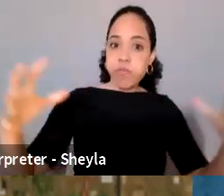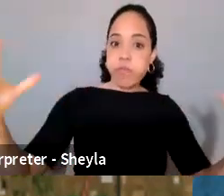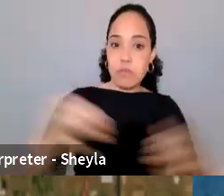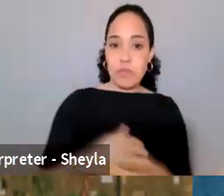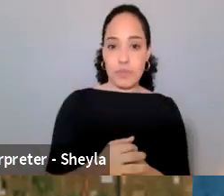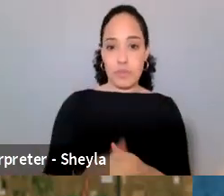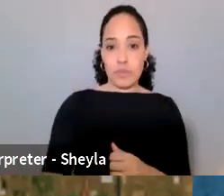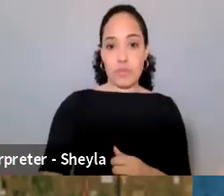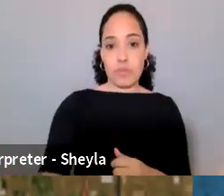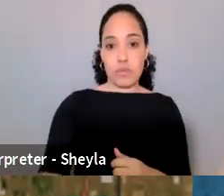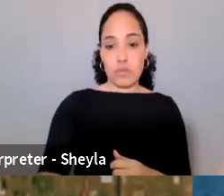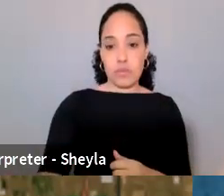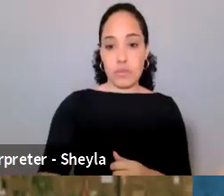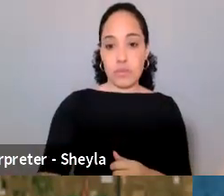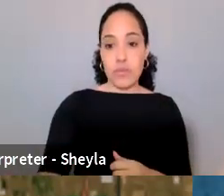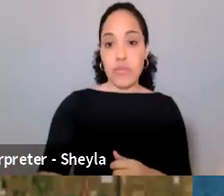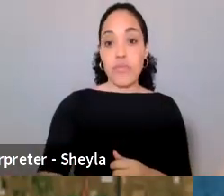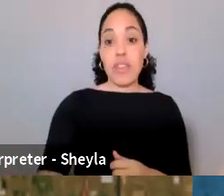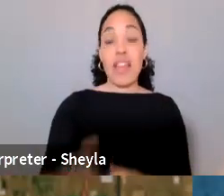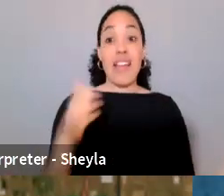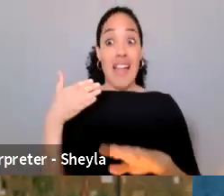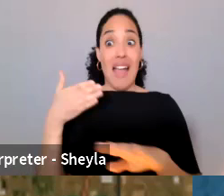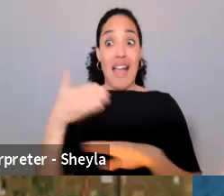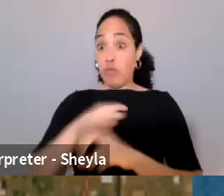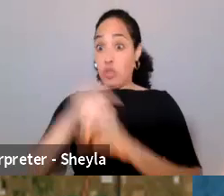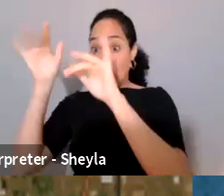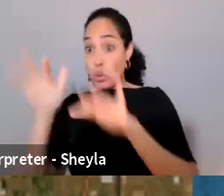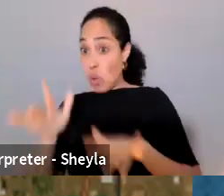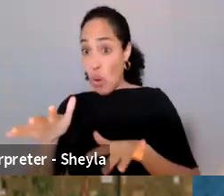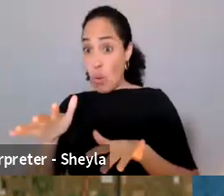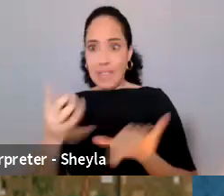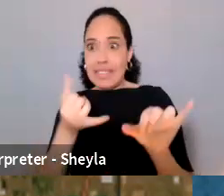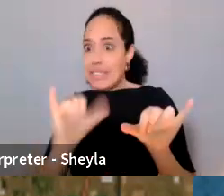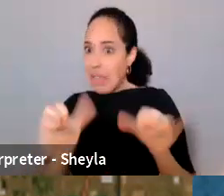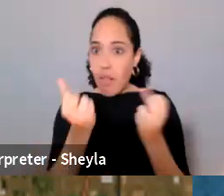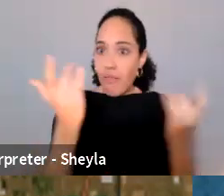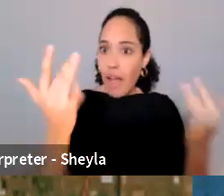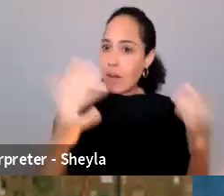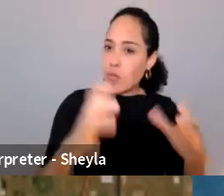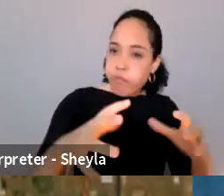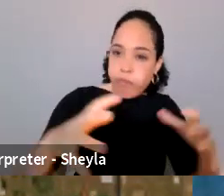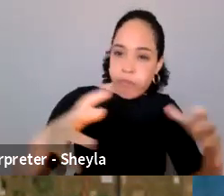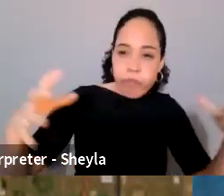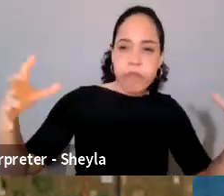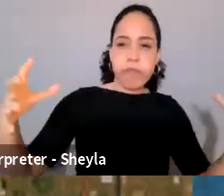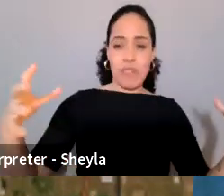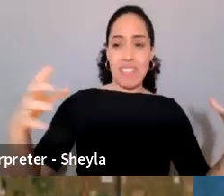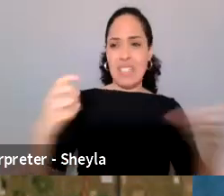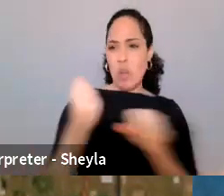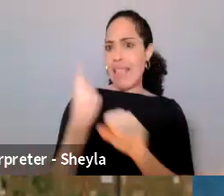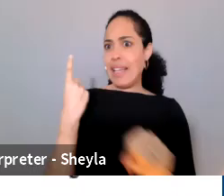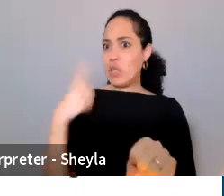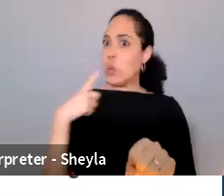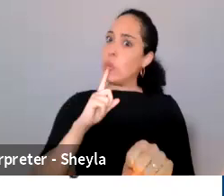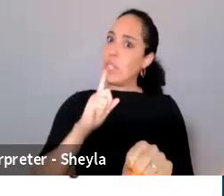the fire grew exponentially so uh not a typical year um for us at all we can go to the next slide